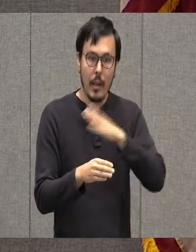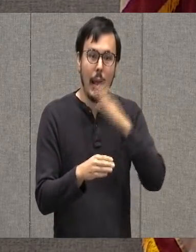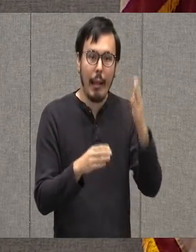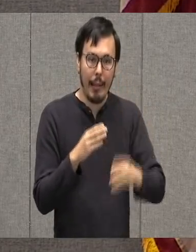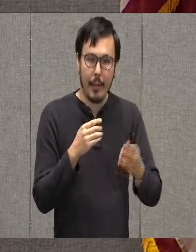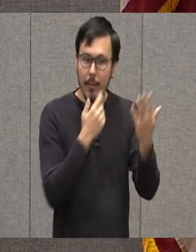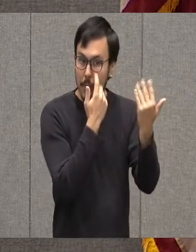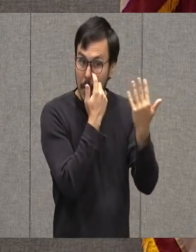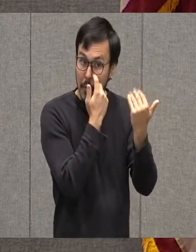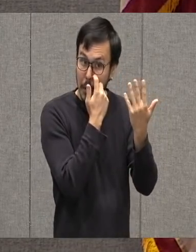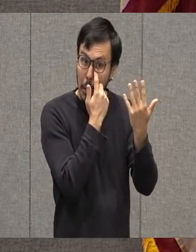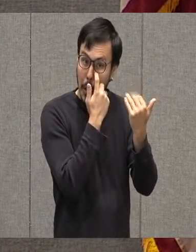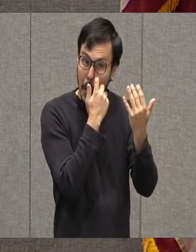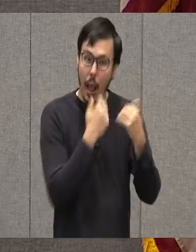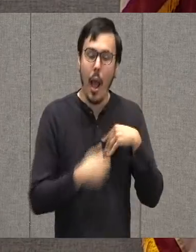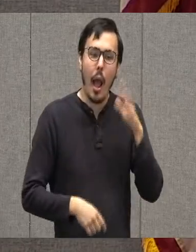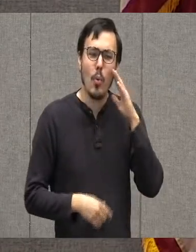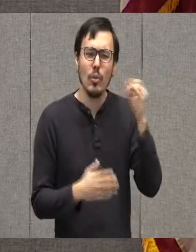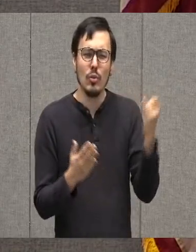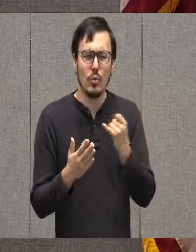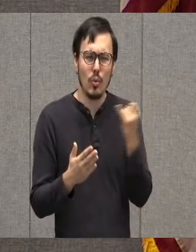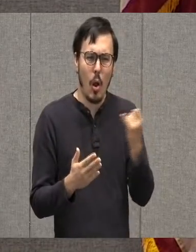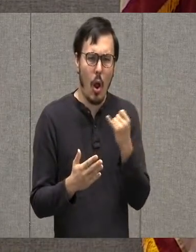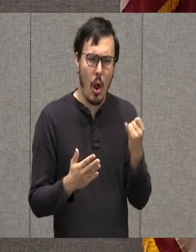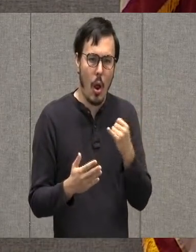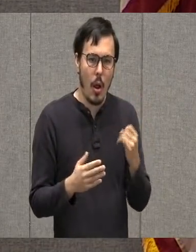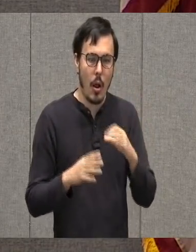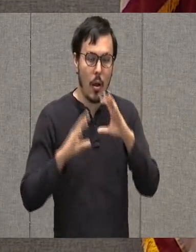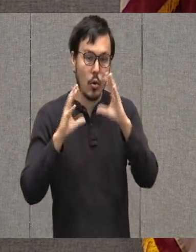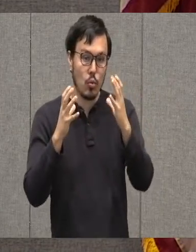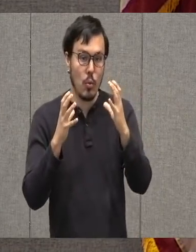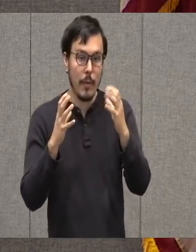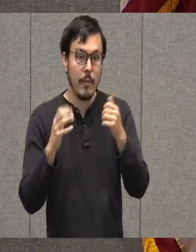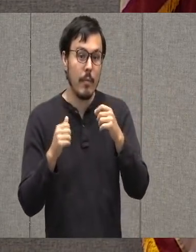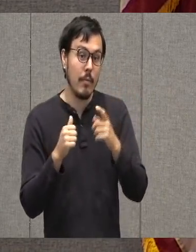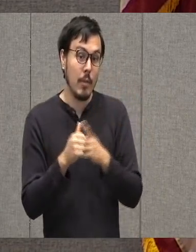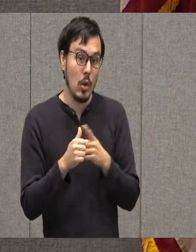because I want us to remember that we're working on the number 15.